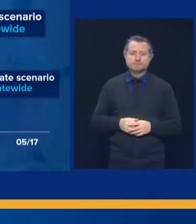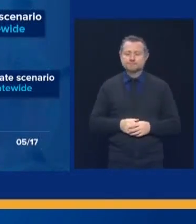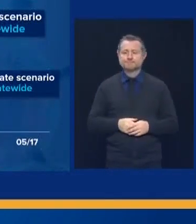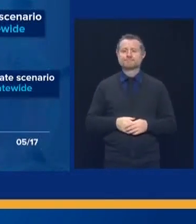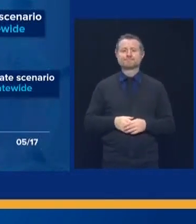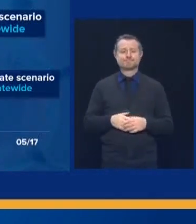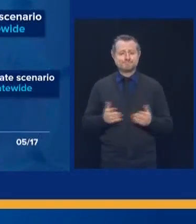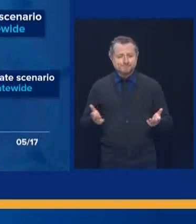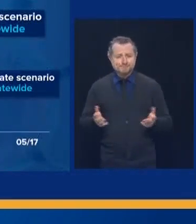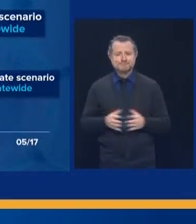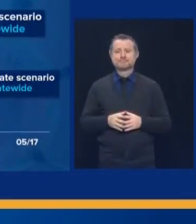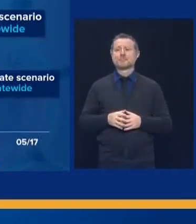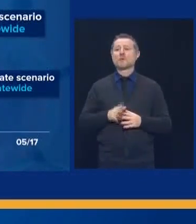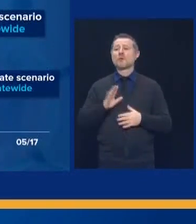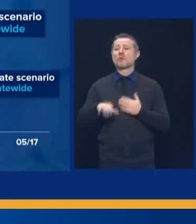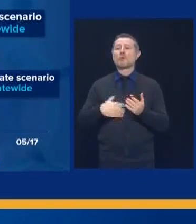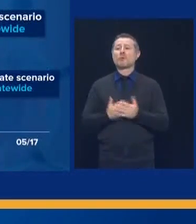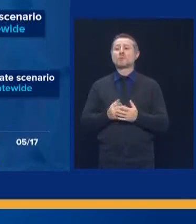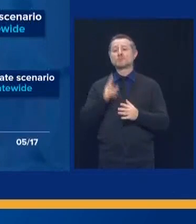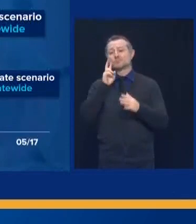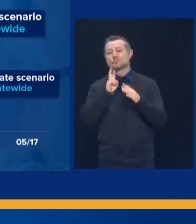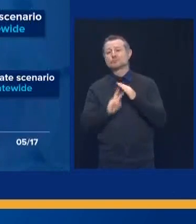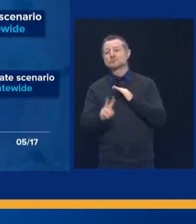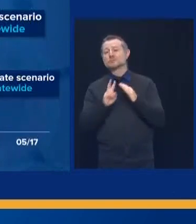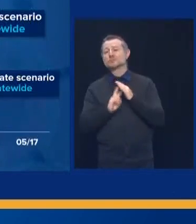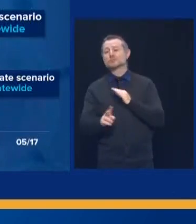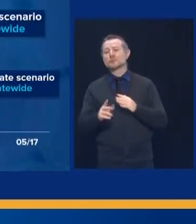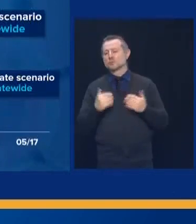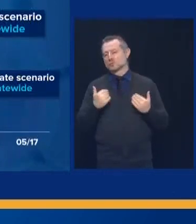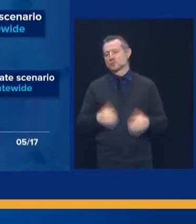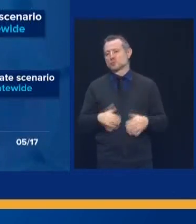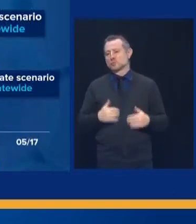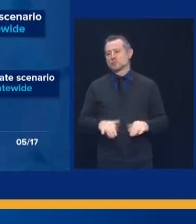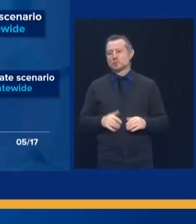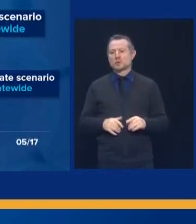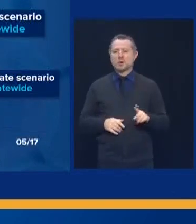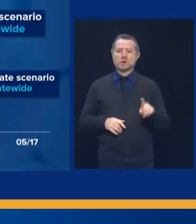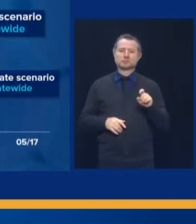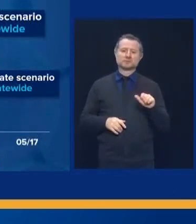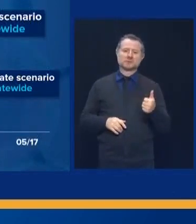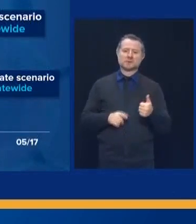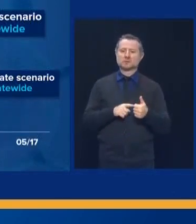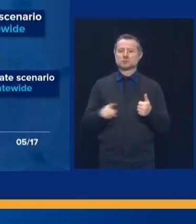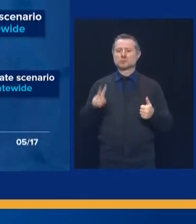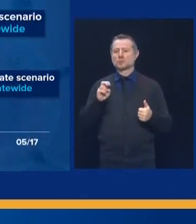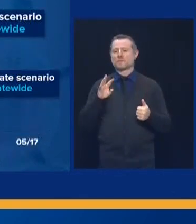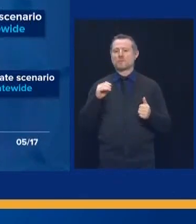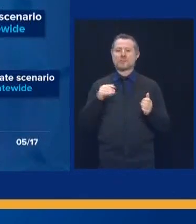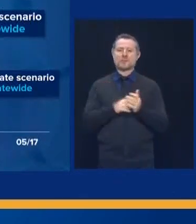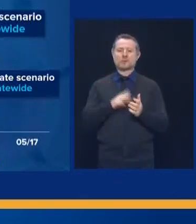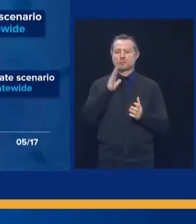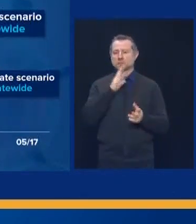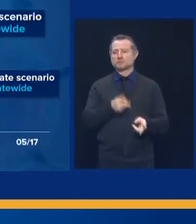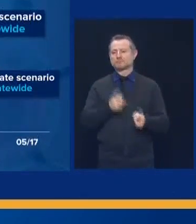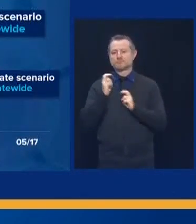WE CALL IT AN AMBUSH, BECAUSE THE FEDERAL GOVERNMENT DIDN'T KNOW IT WAS ON ITS<i;ñ WAY.Xúww FACT.,6d$ñ